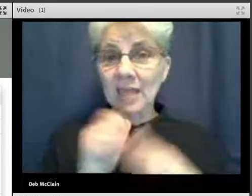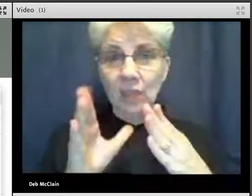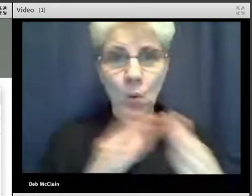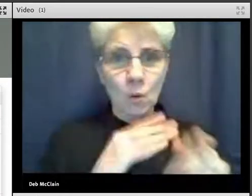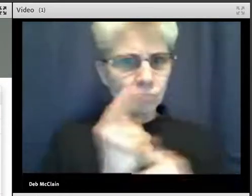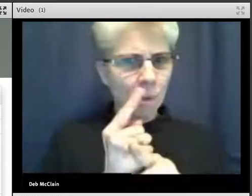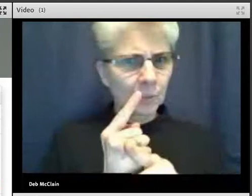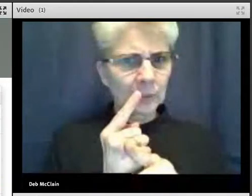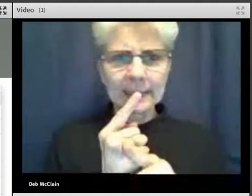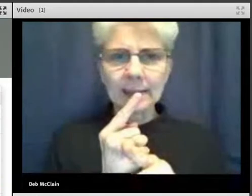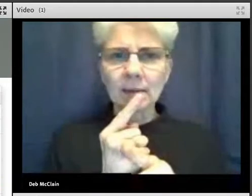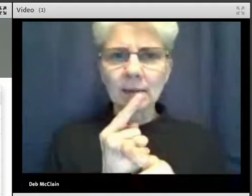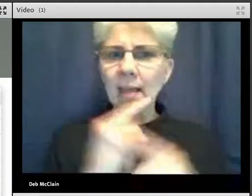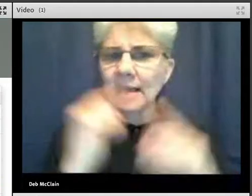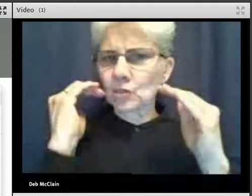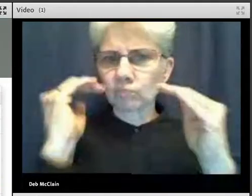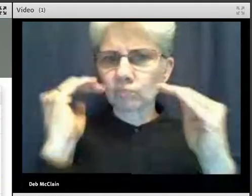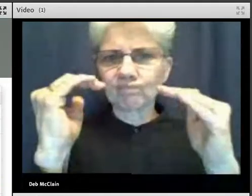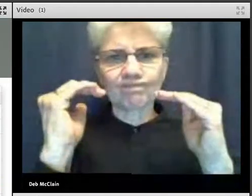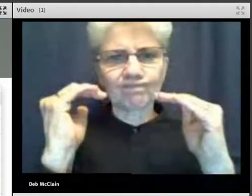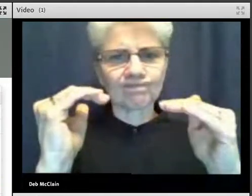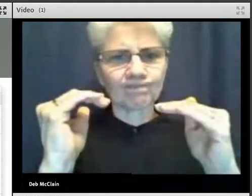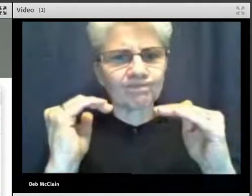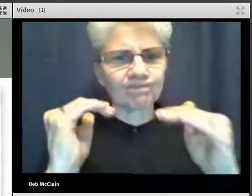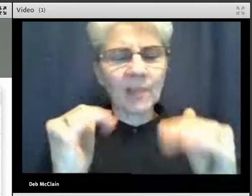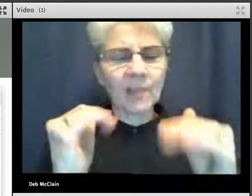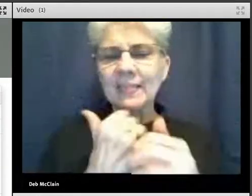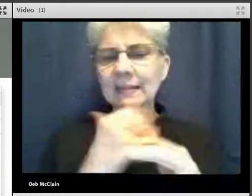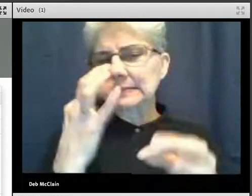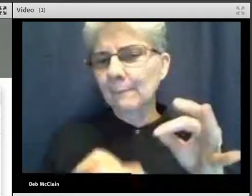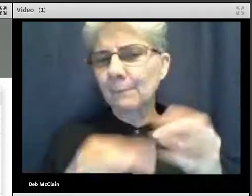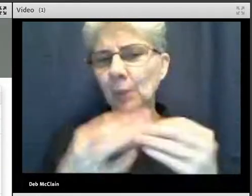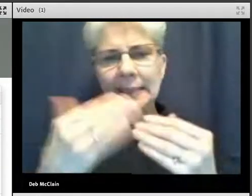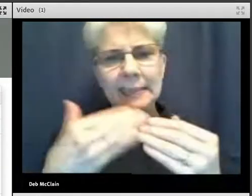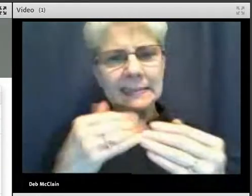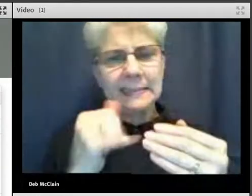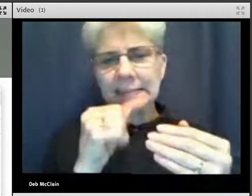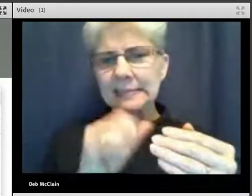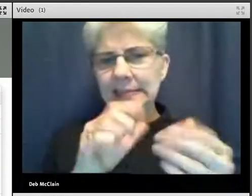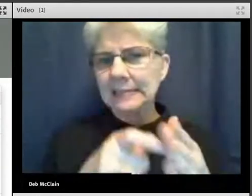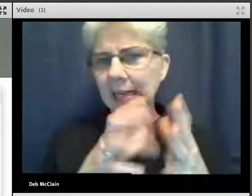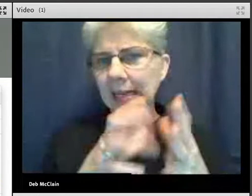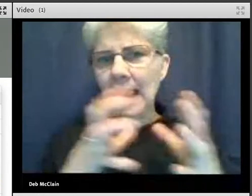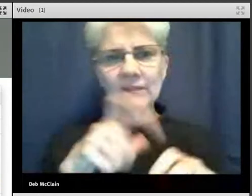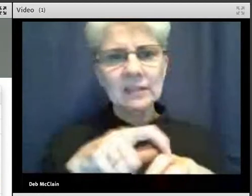And you're going to set the order properly and you're just going to walk through it. If everything is simple and easy,